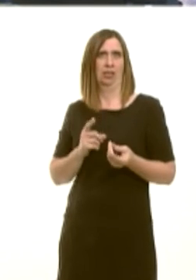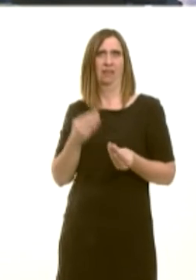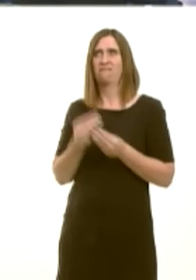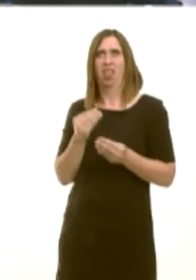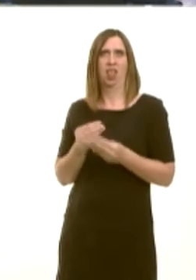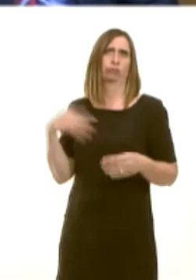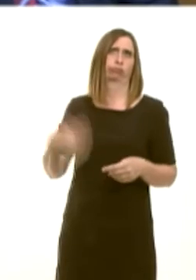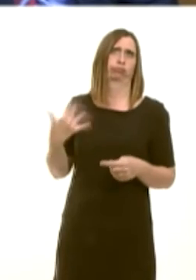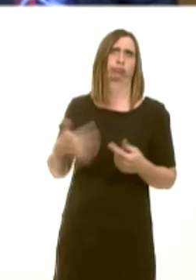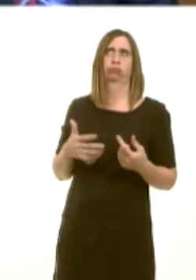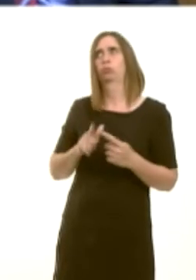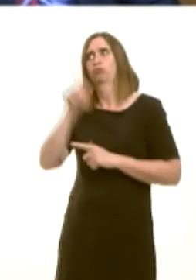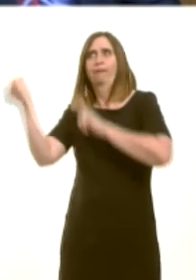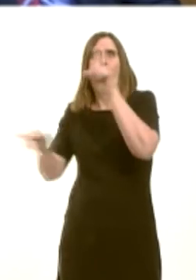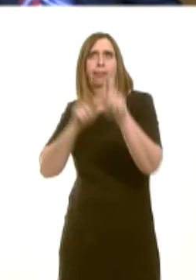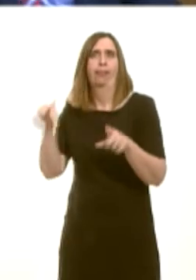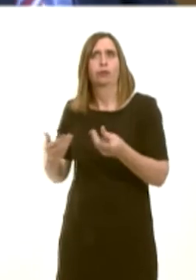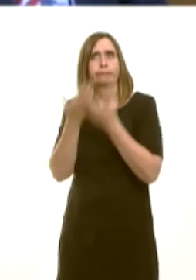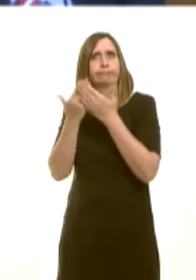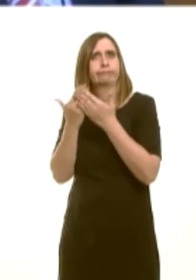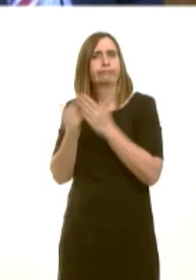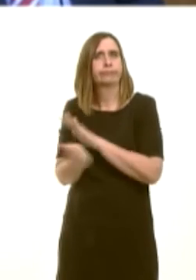Carwyn Jones: If I could deal with the issue of productivity first, I saw the comments